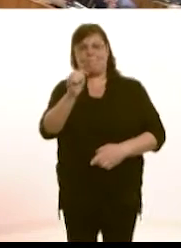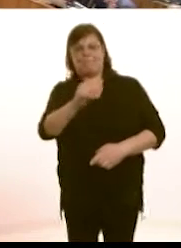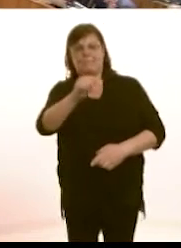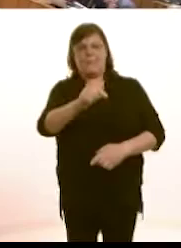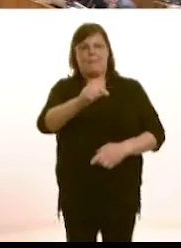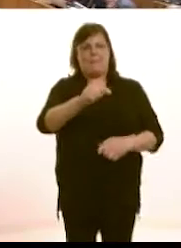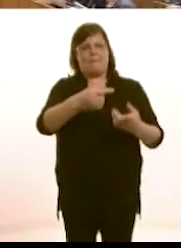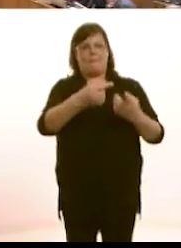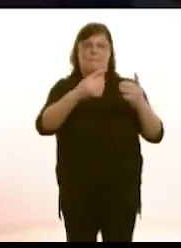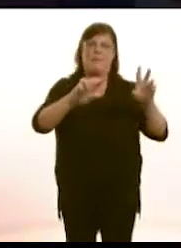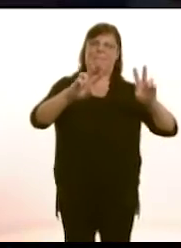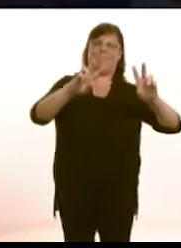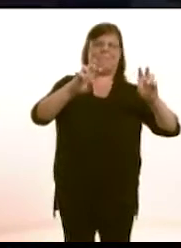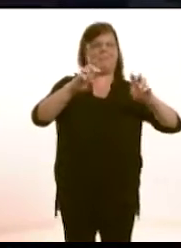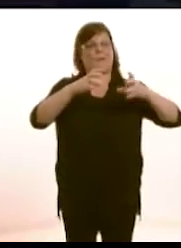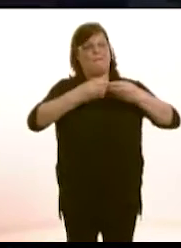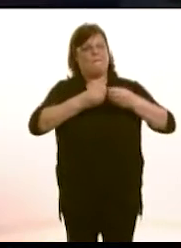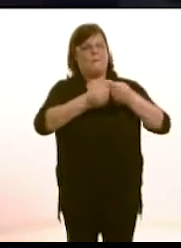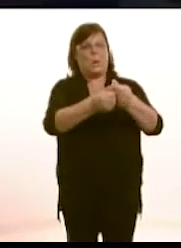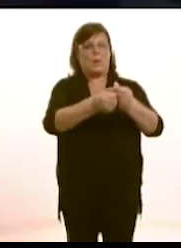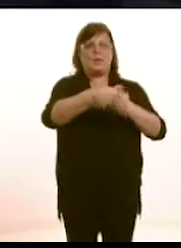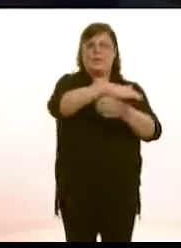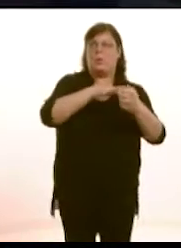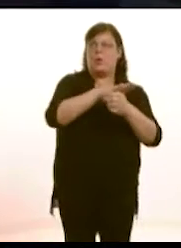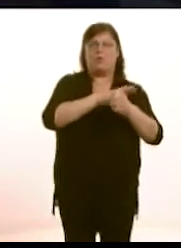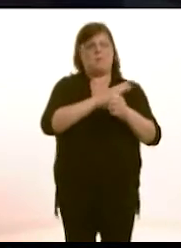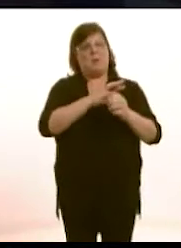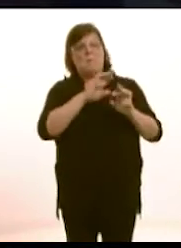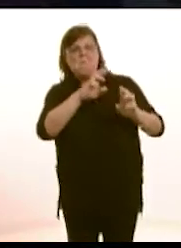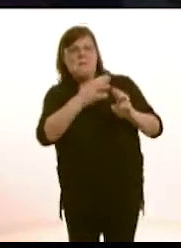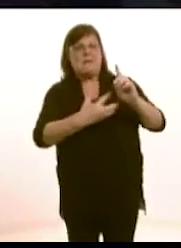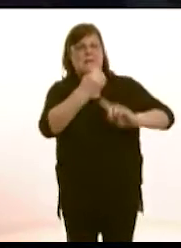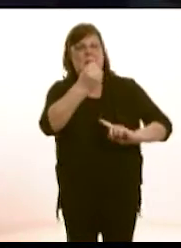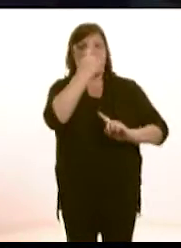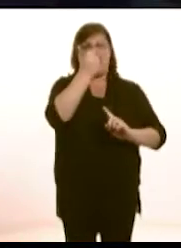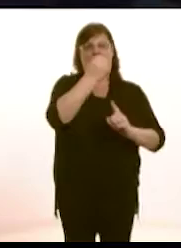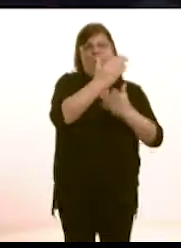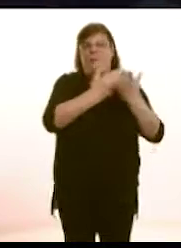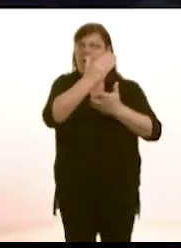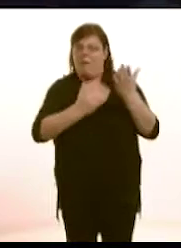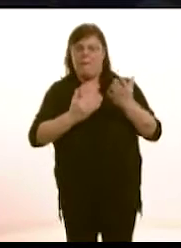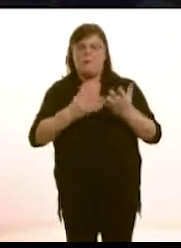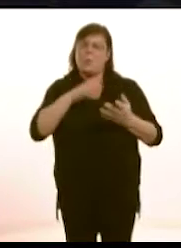that the current prospects of success are about 50/50. Dai Lloyd: So, in view of that, what is the Welsh Government currently doing, and what